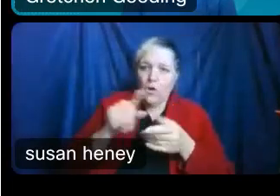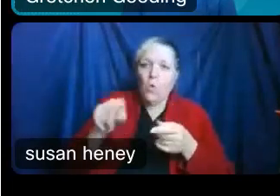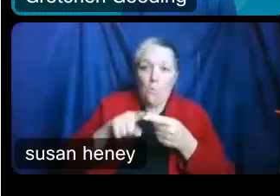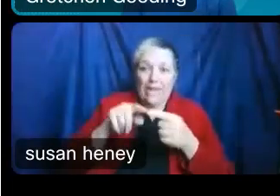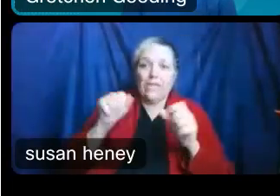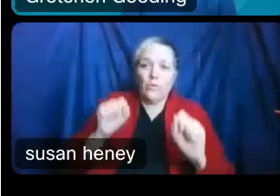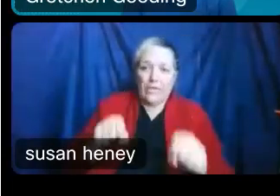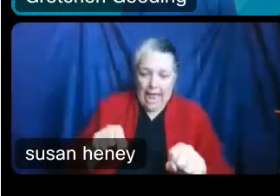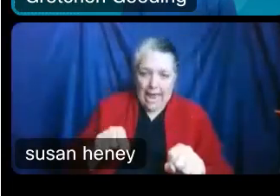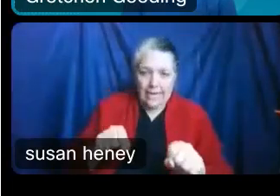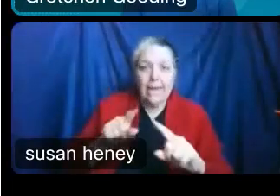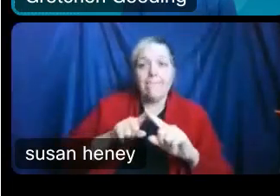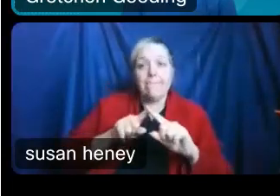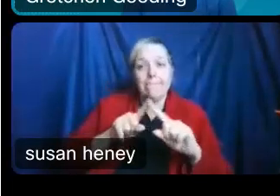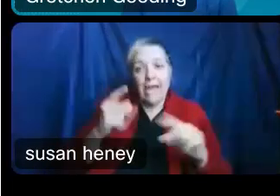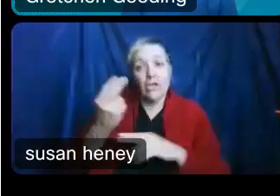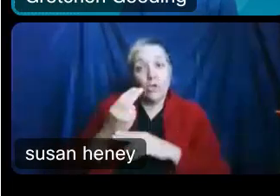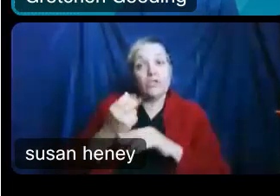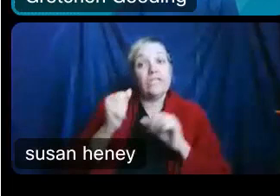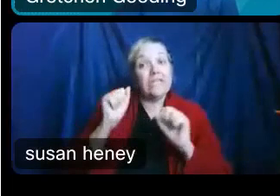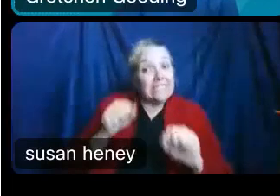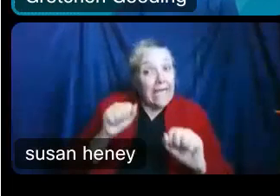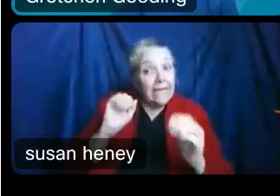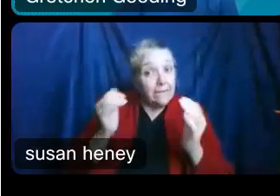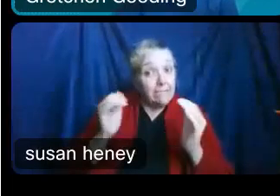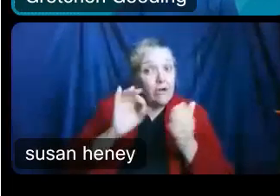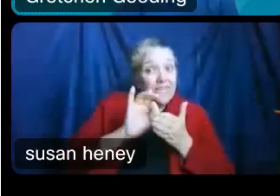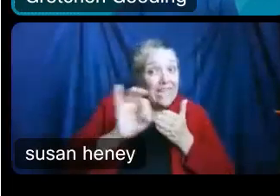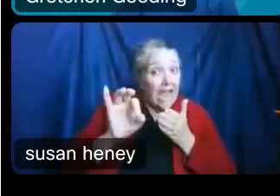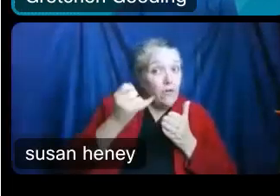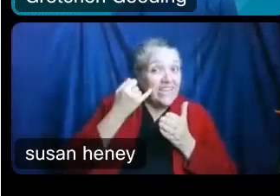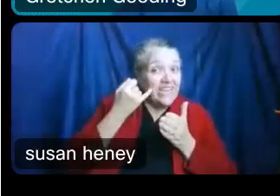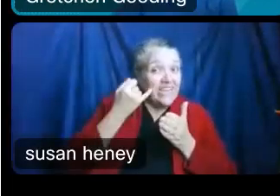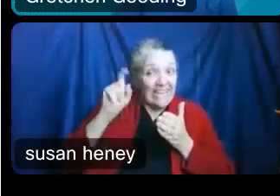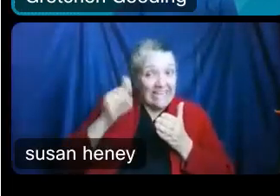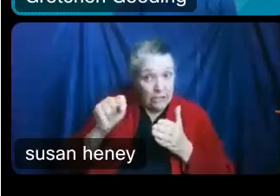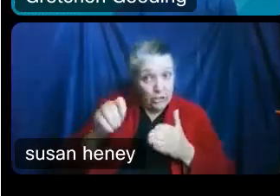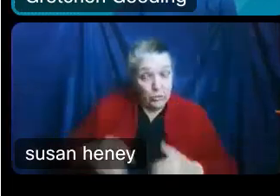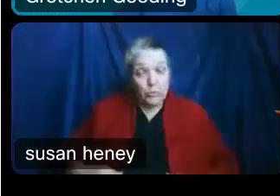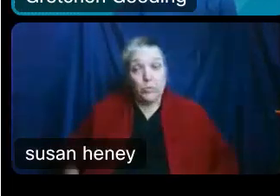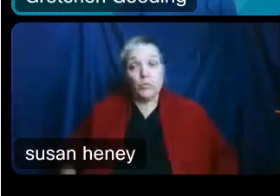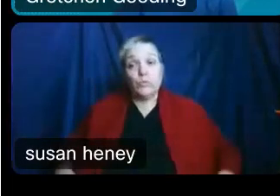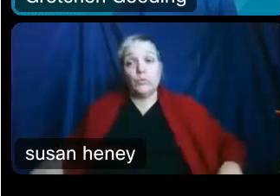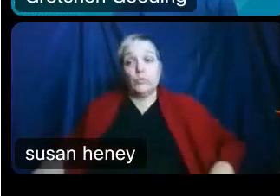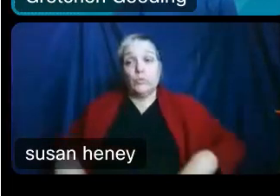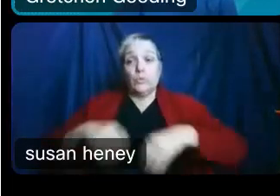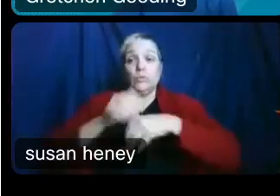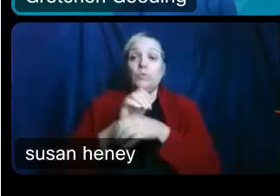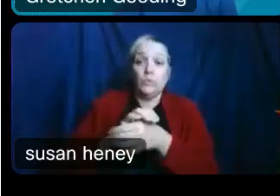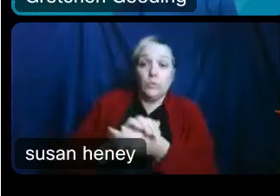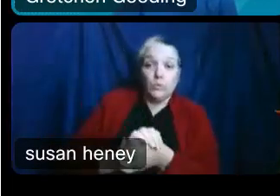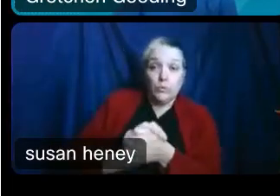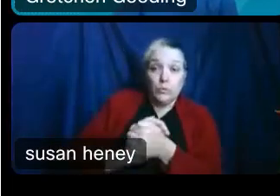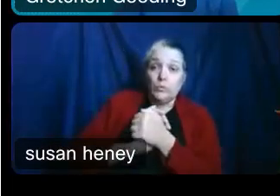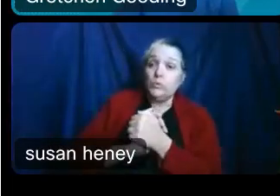But users can always compare count estimates if their needs require it.